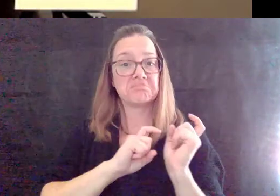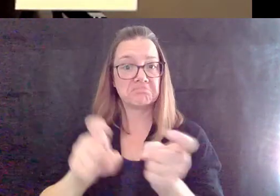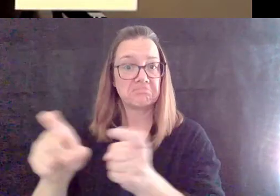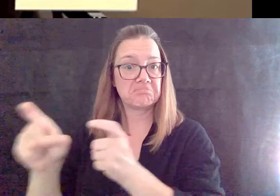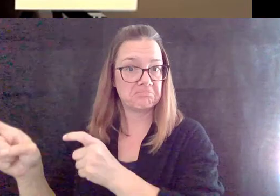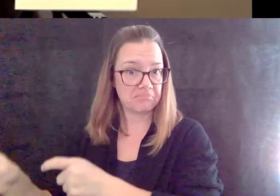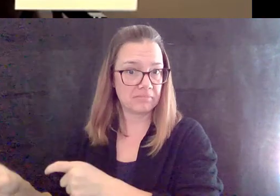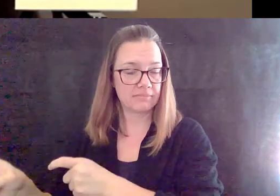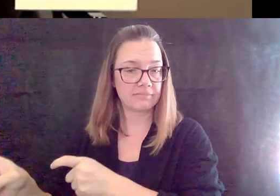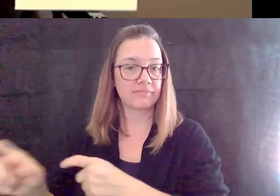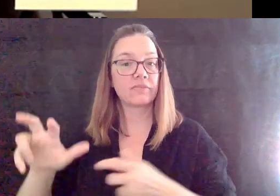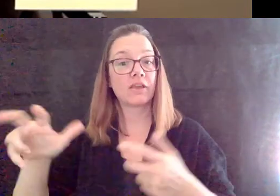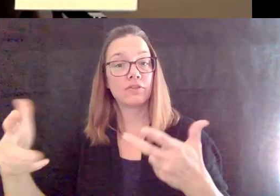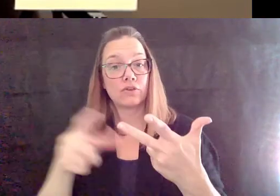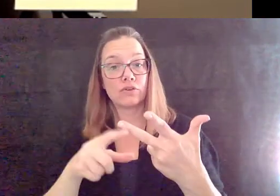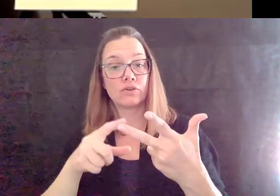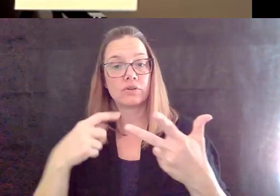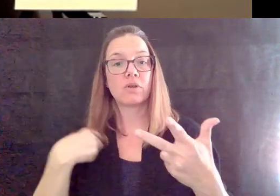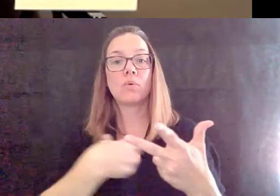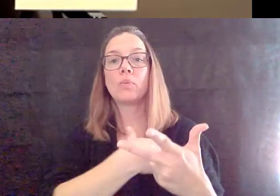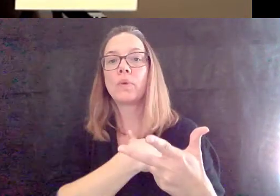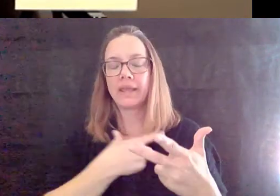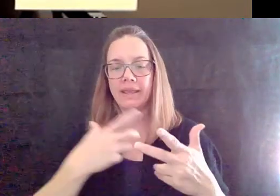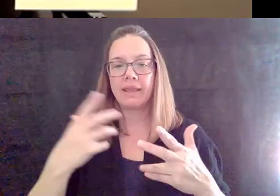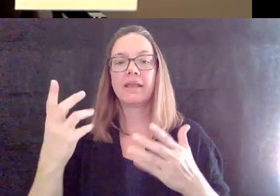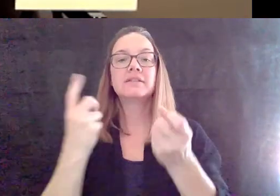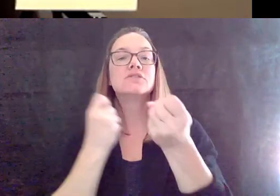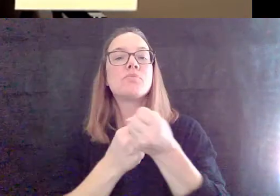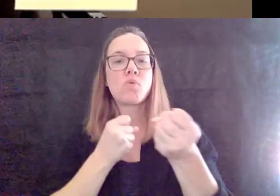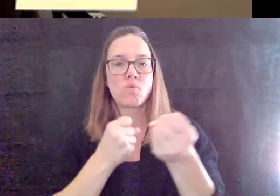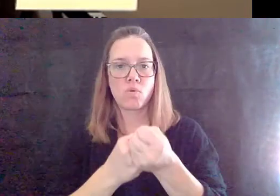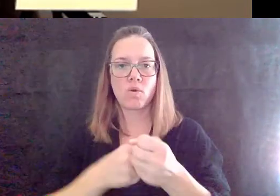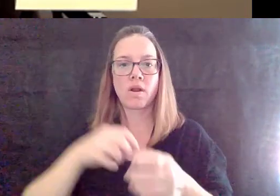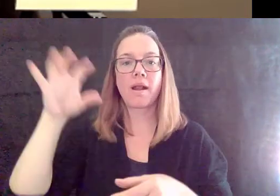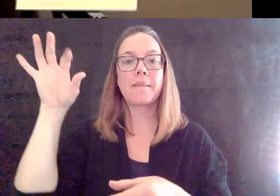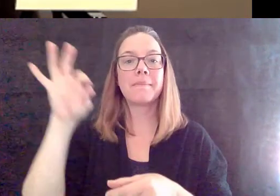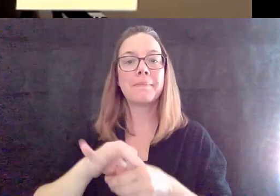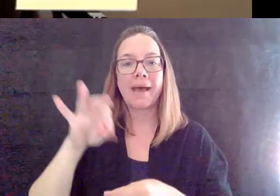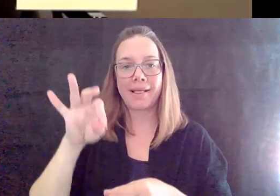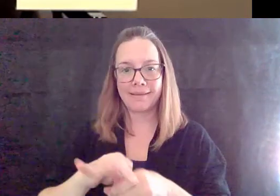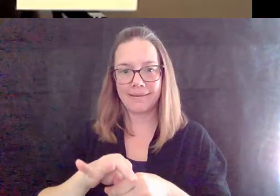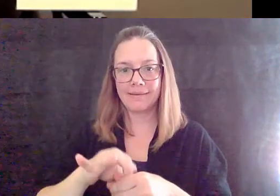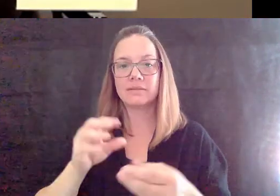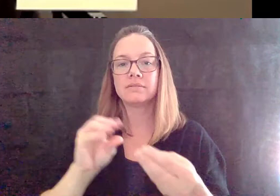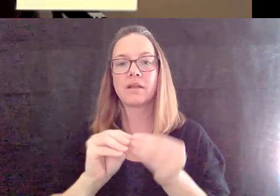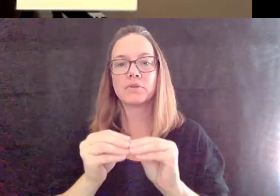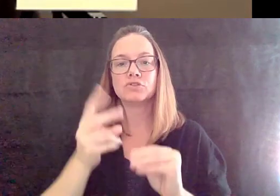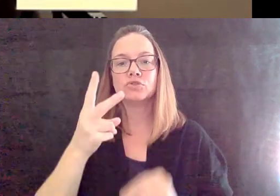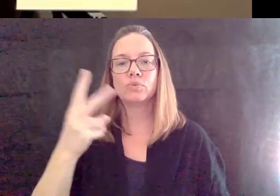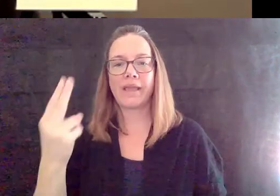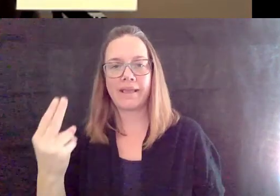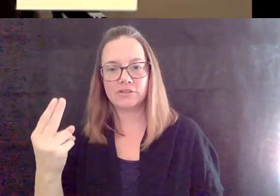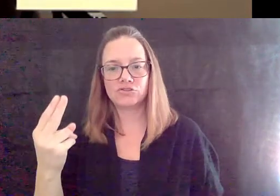And then third is we've come out in support of ballot issue 2H, the Denver Internet Initiative,